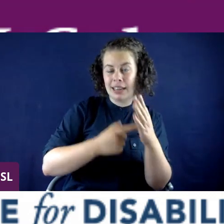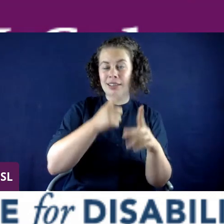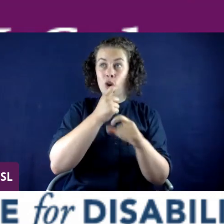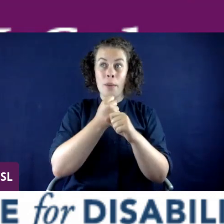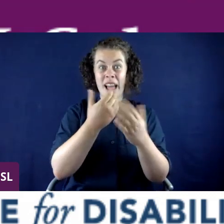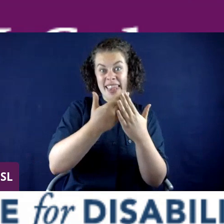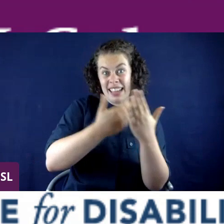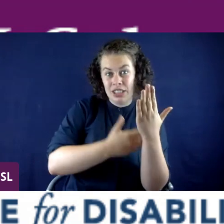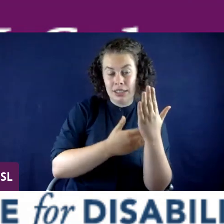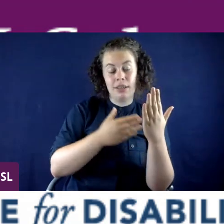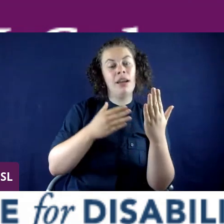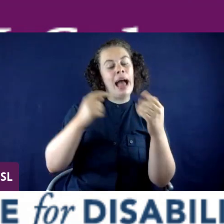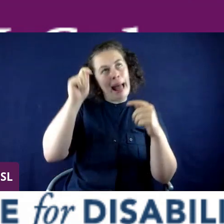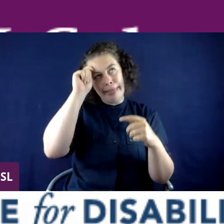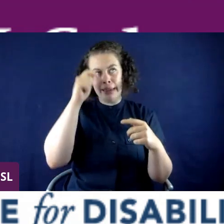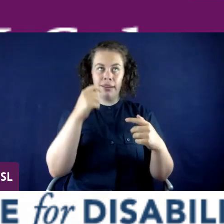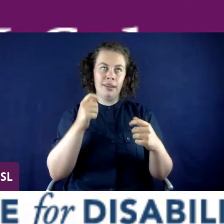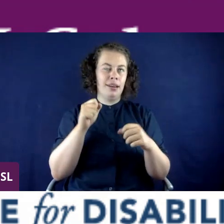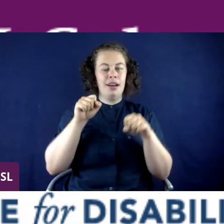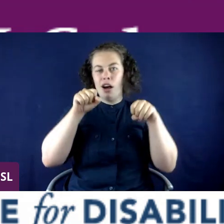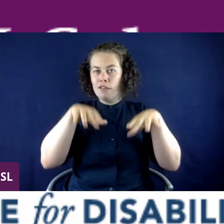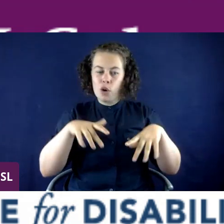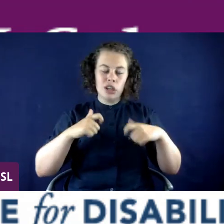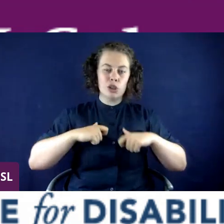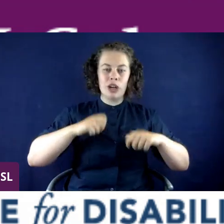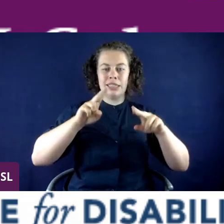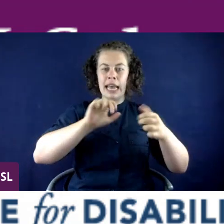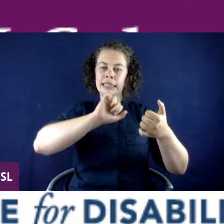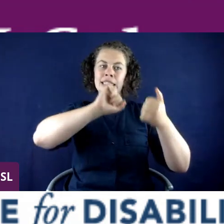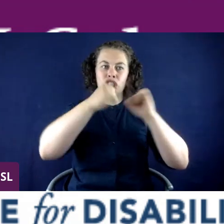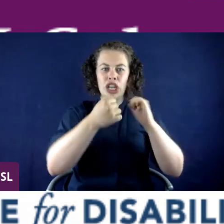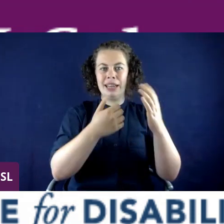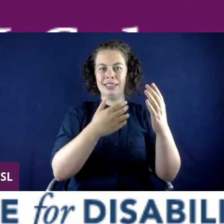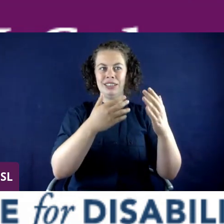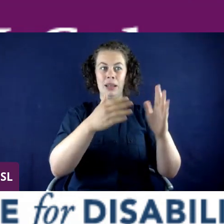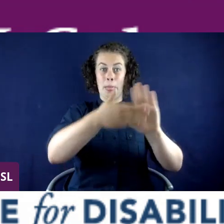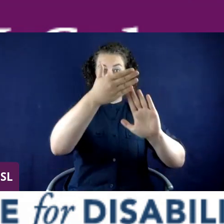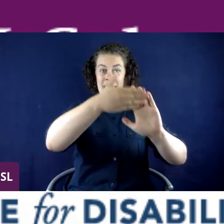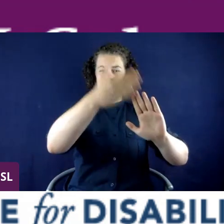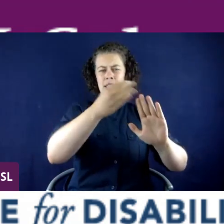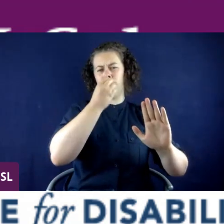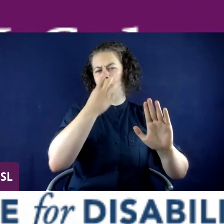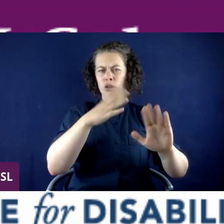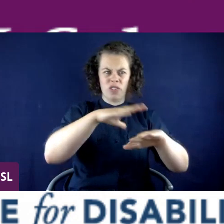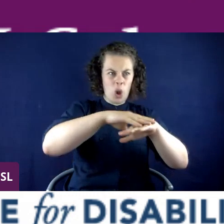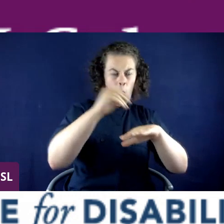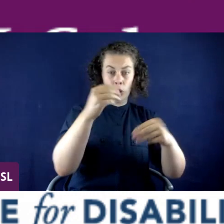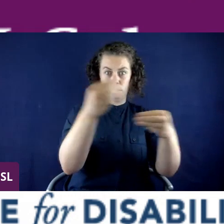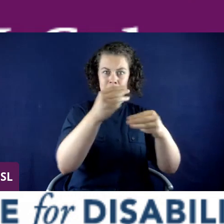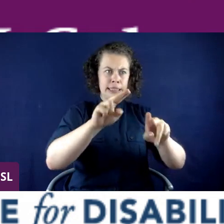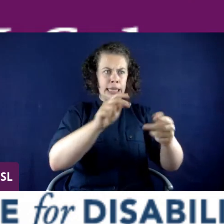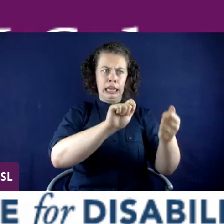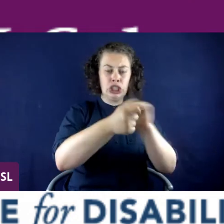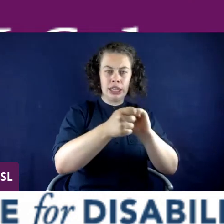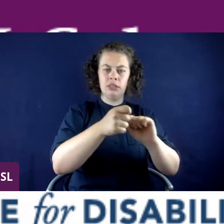what legislators can do is they can change the legislation around protected buildings and bringing disabled people.